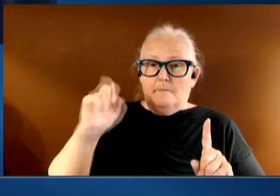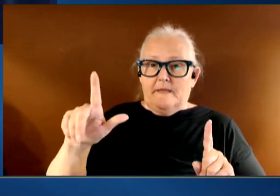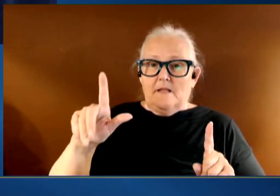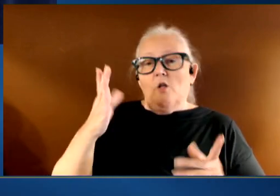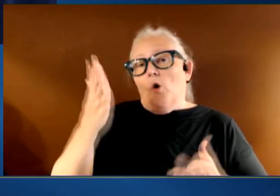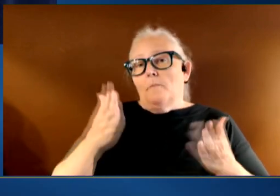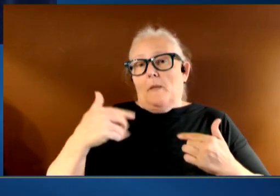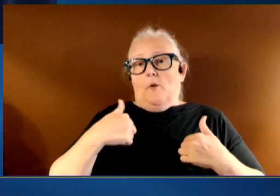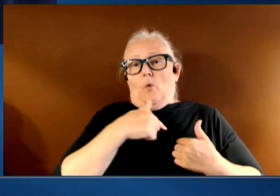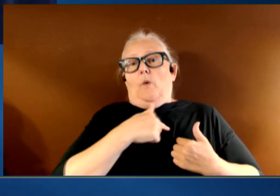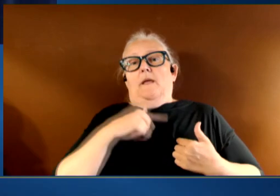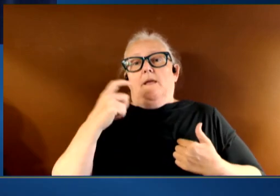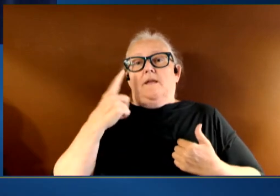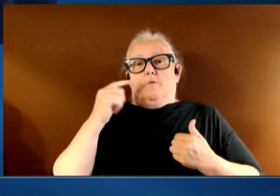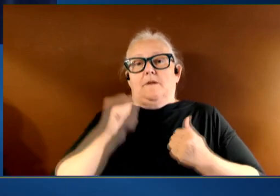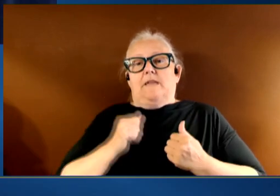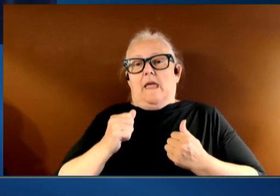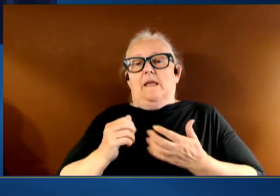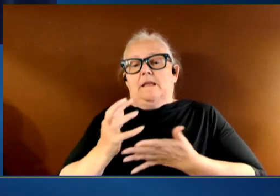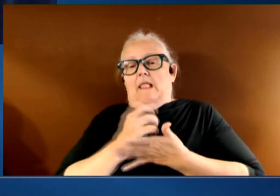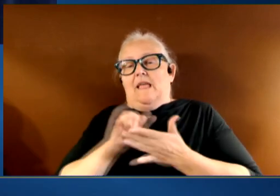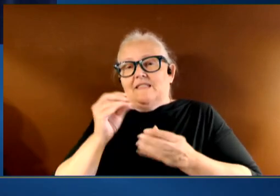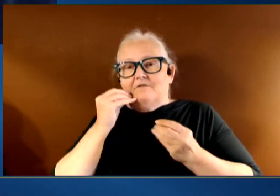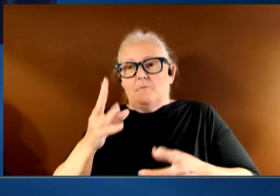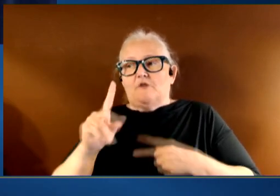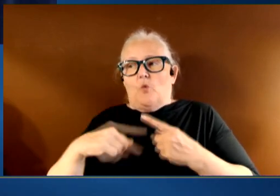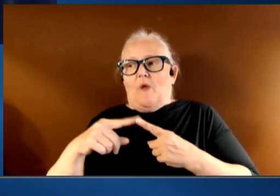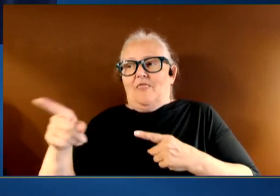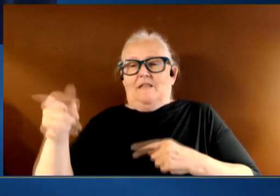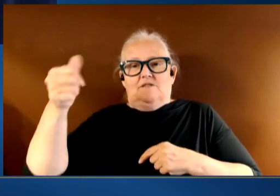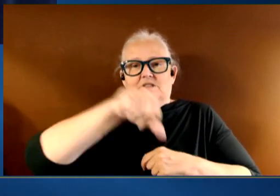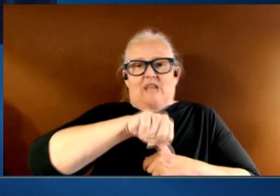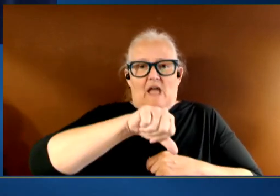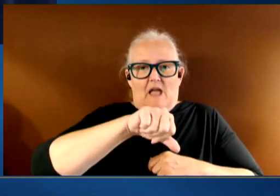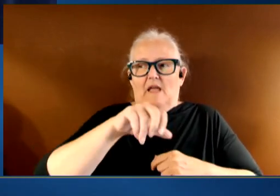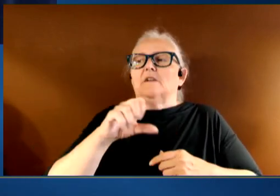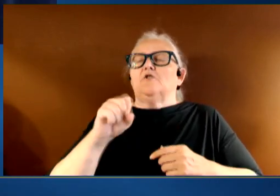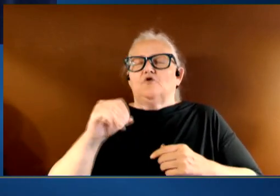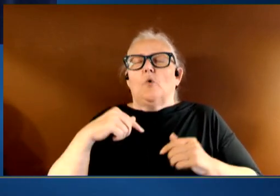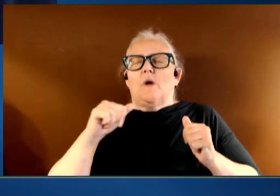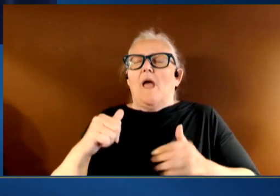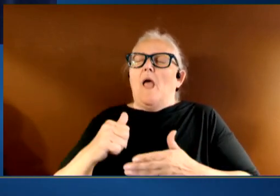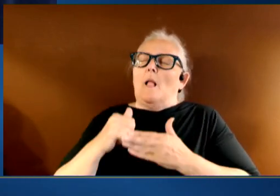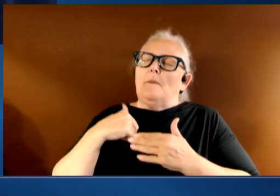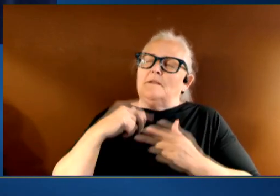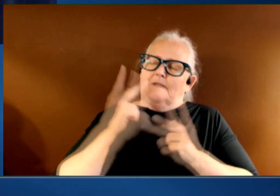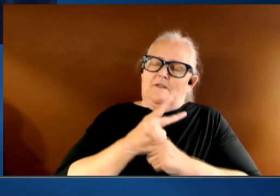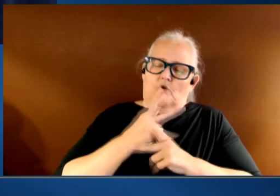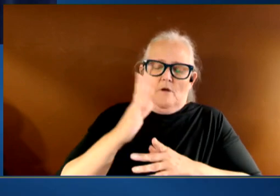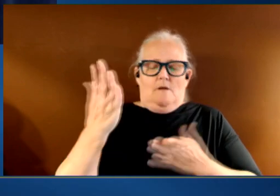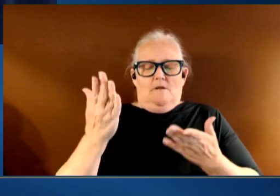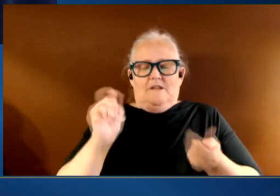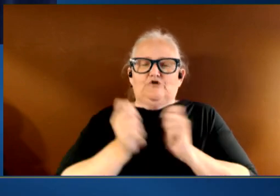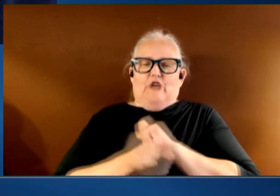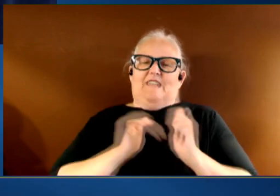about when insurance companies are saying no so that we can better understand, okay, you know, how do we change our strategies here? Is that really appropriate?